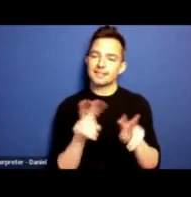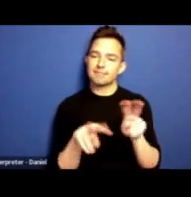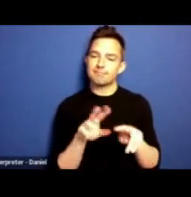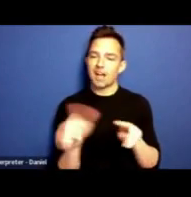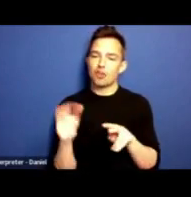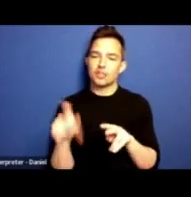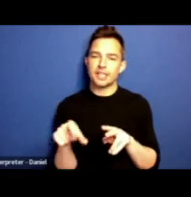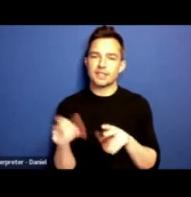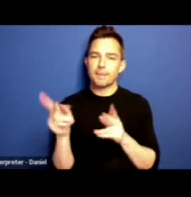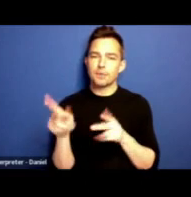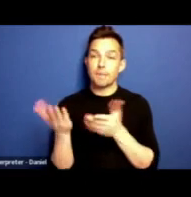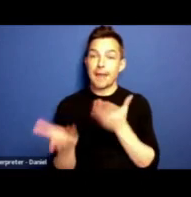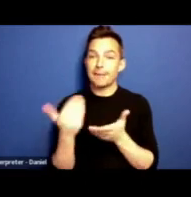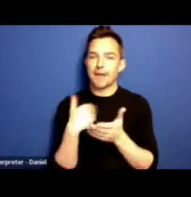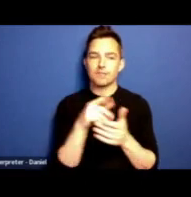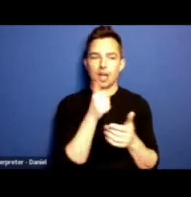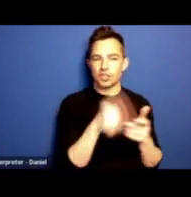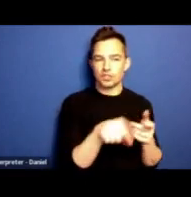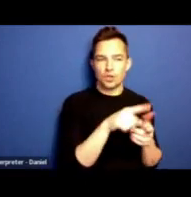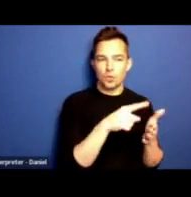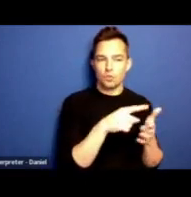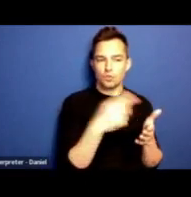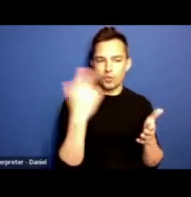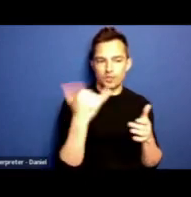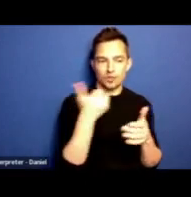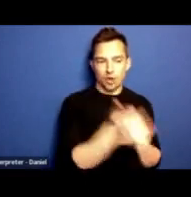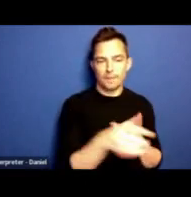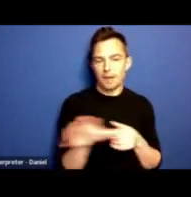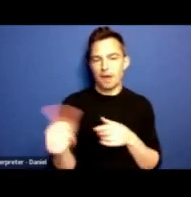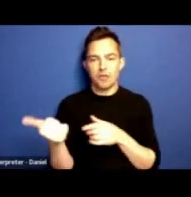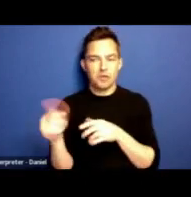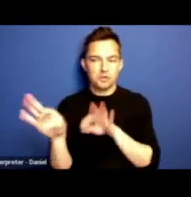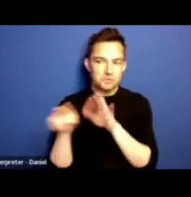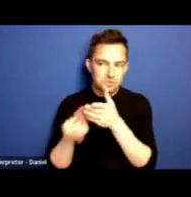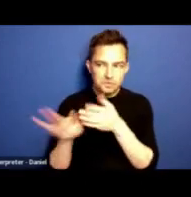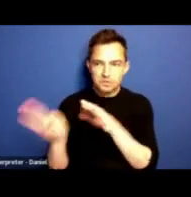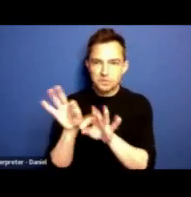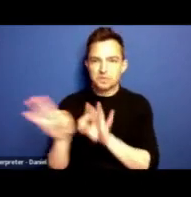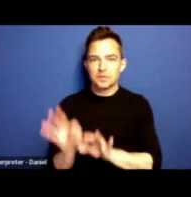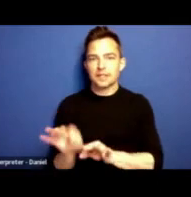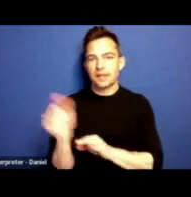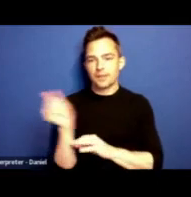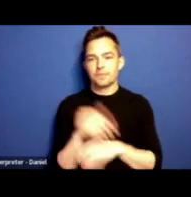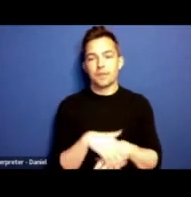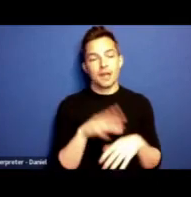may have beyond just the ones that are calling about. And one more. And it launched in October